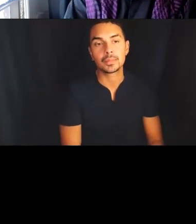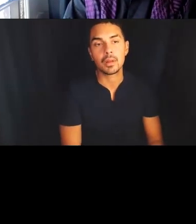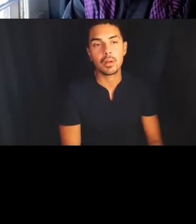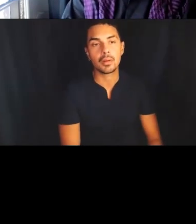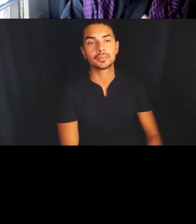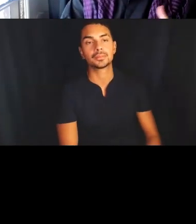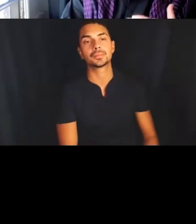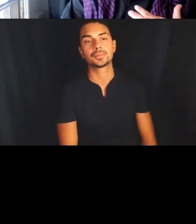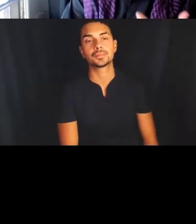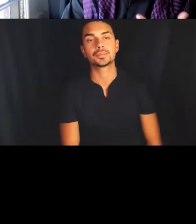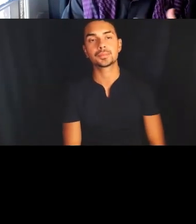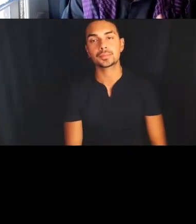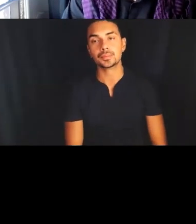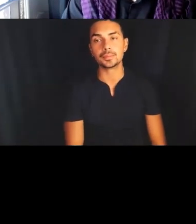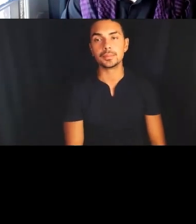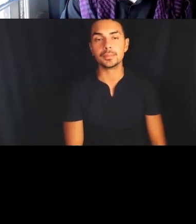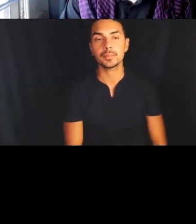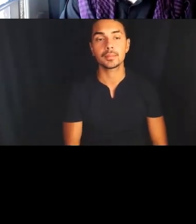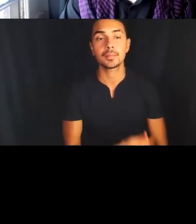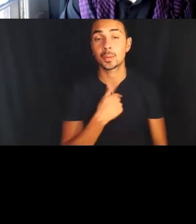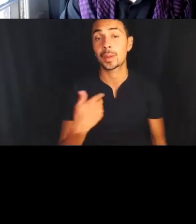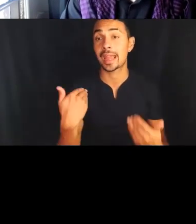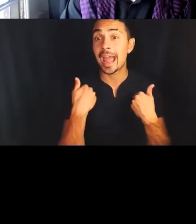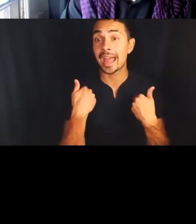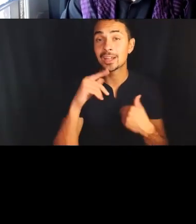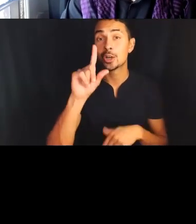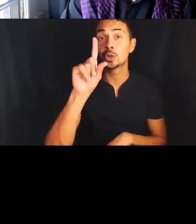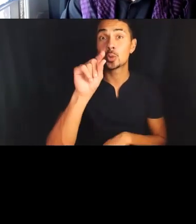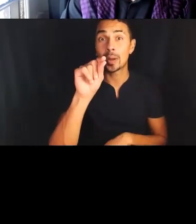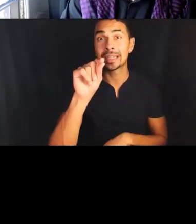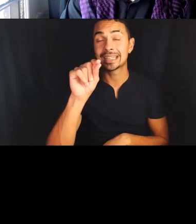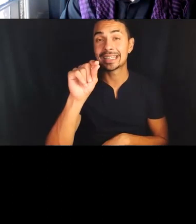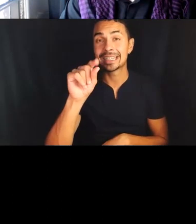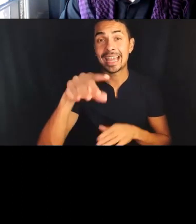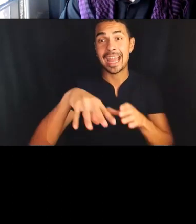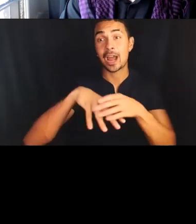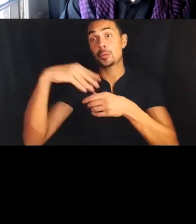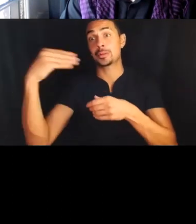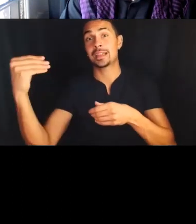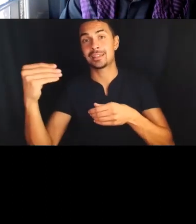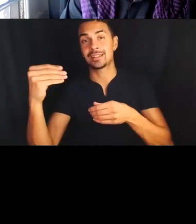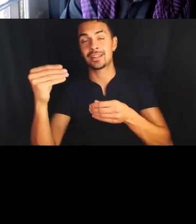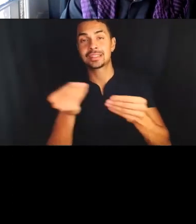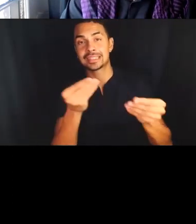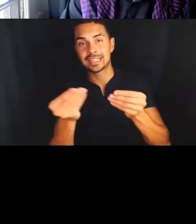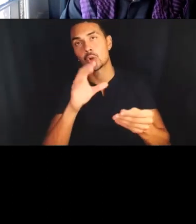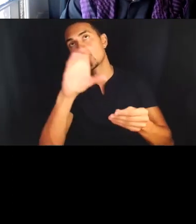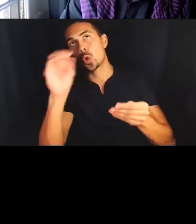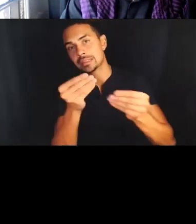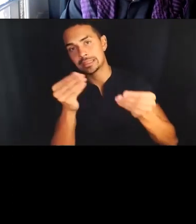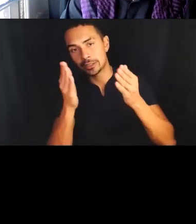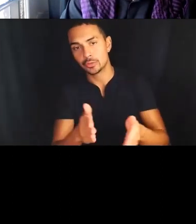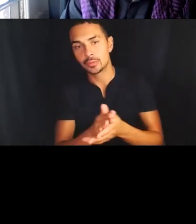So like I said, we had 20 outside facilitators. We are so incredibly grateful to them. And I'm actually gonna list them off